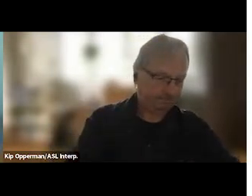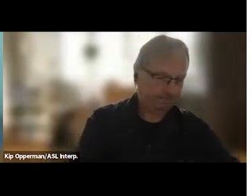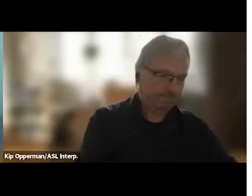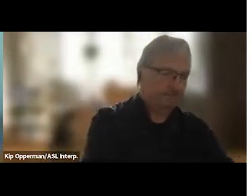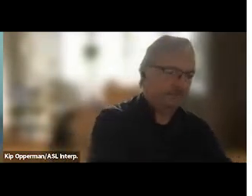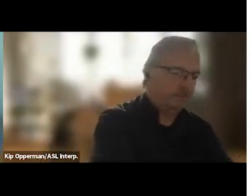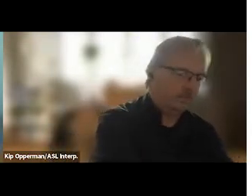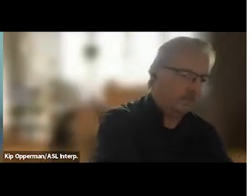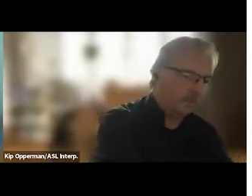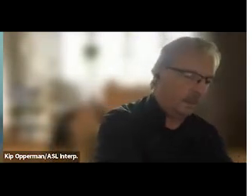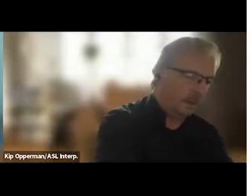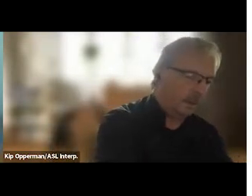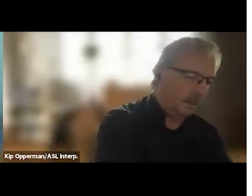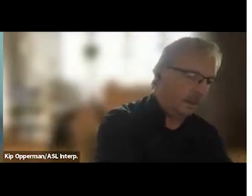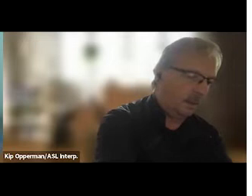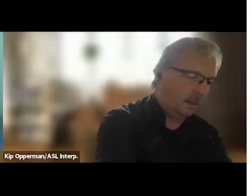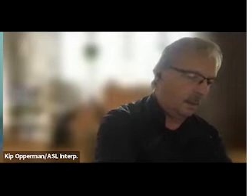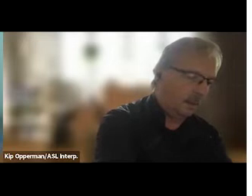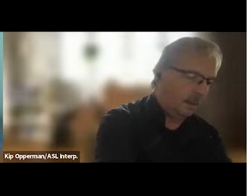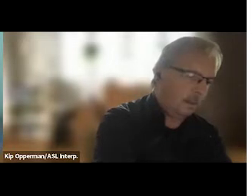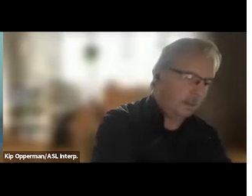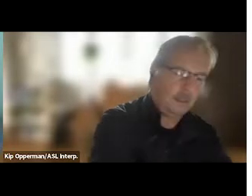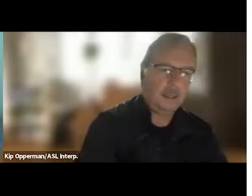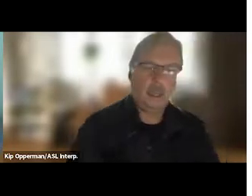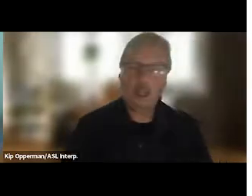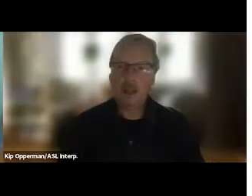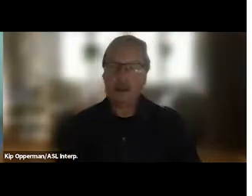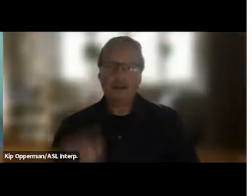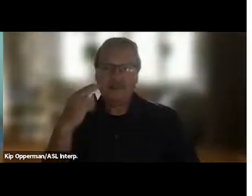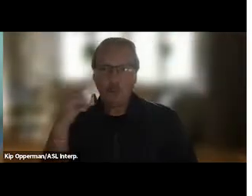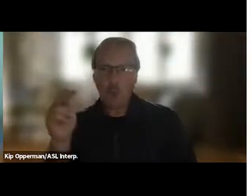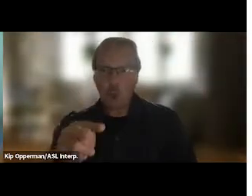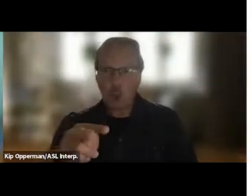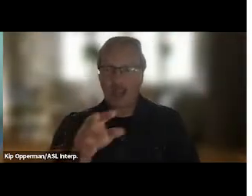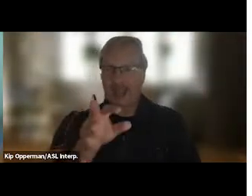'cause we have all the jails. But if you look for FY 20 and 21,